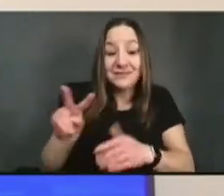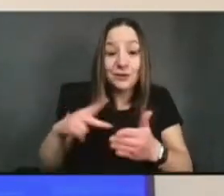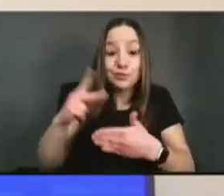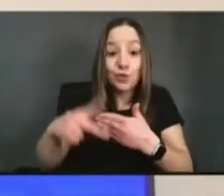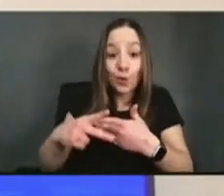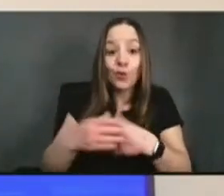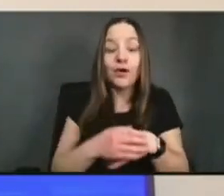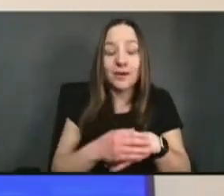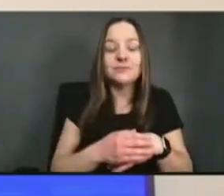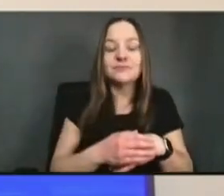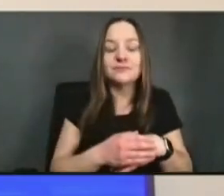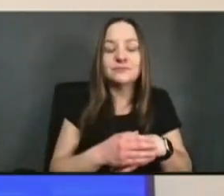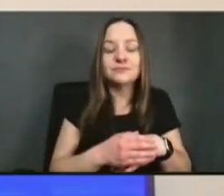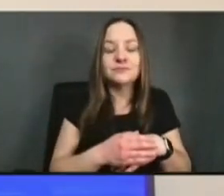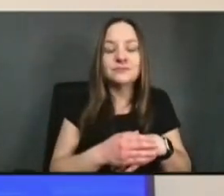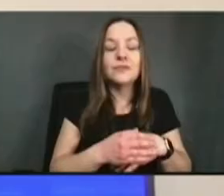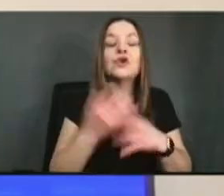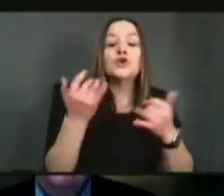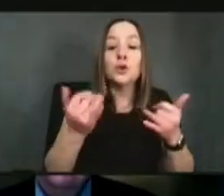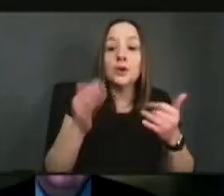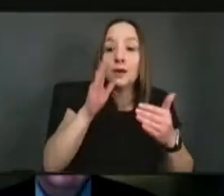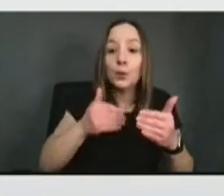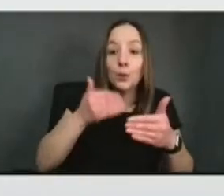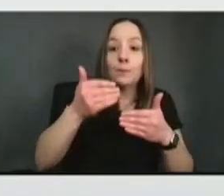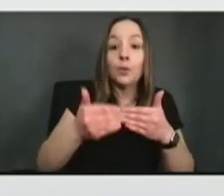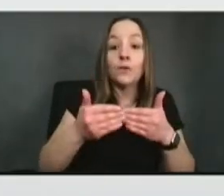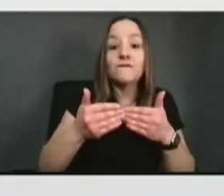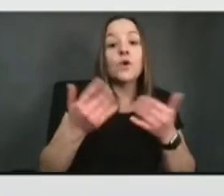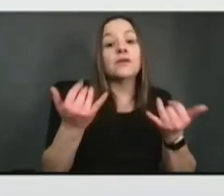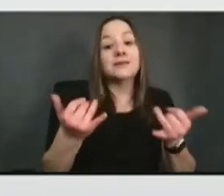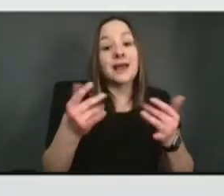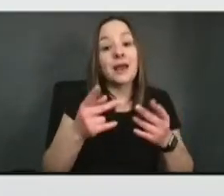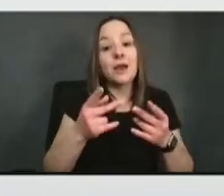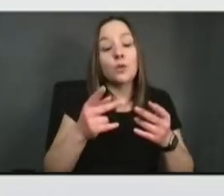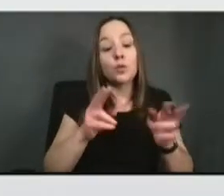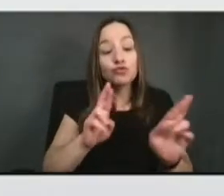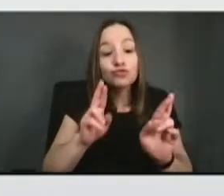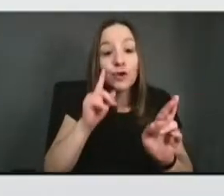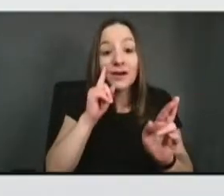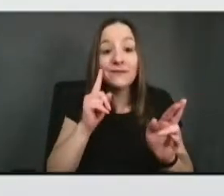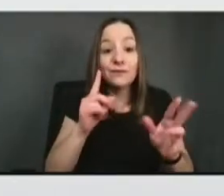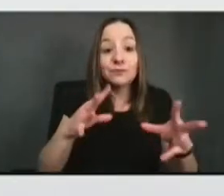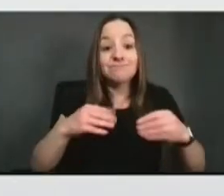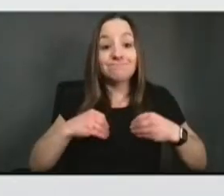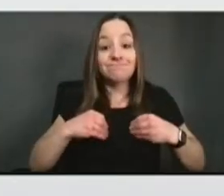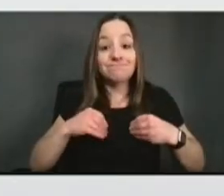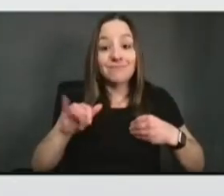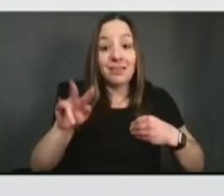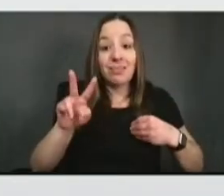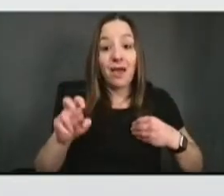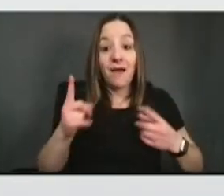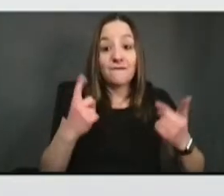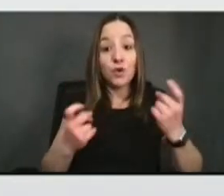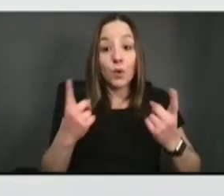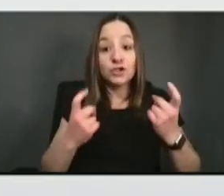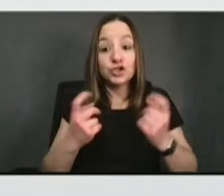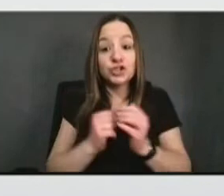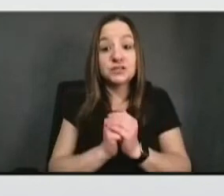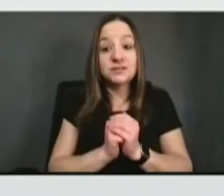course, takes care of our social media channels. So with that, Let me move on. We're right at